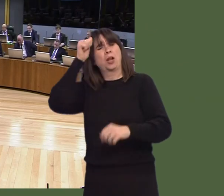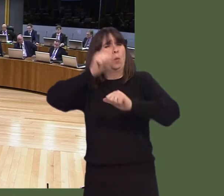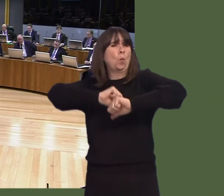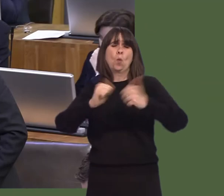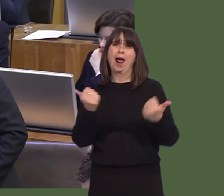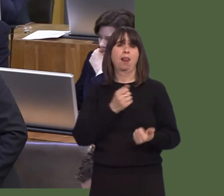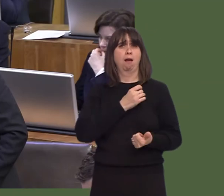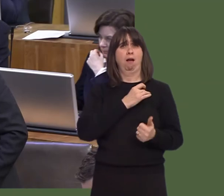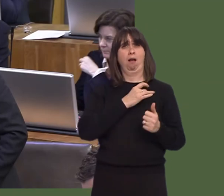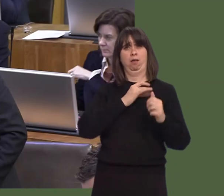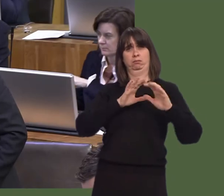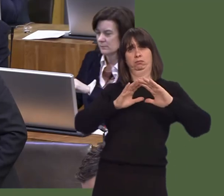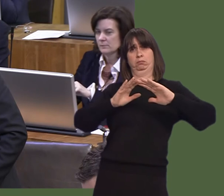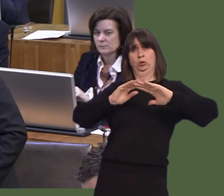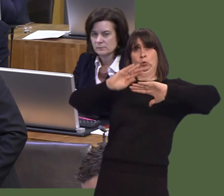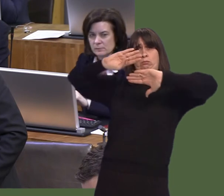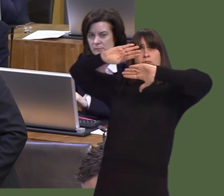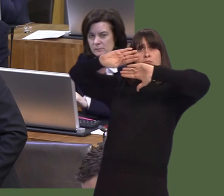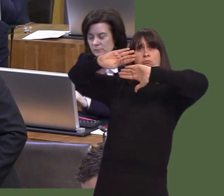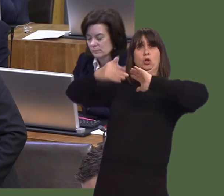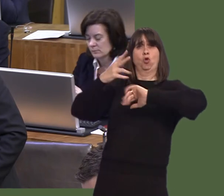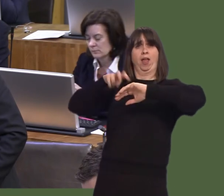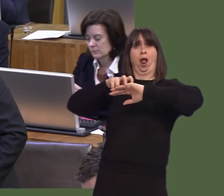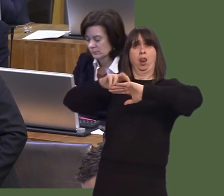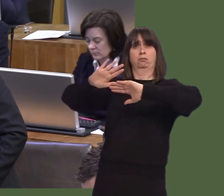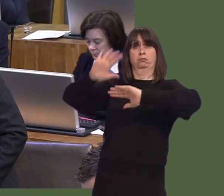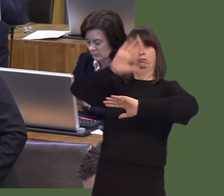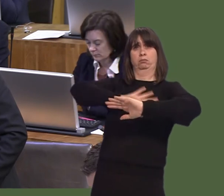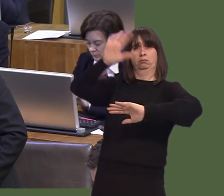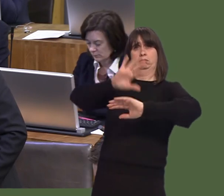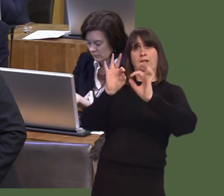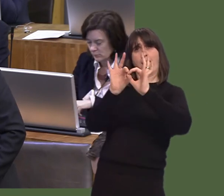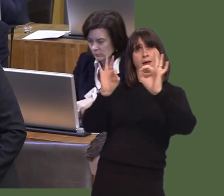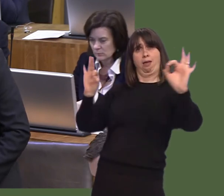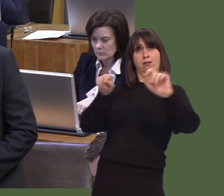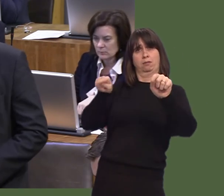what exactly they wish to see at the end of this process, and we wish to ensure, through